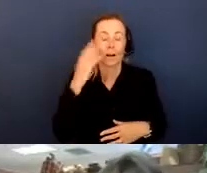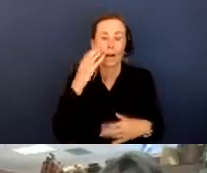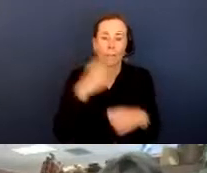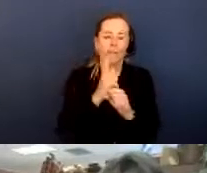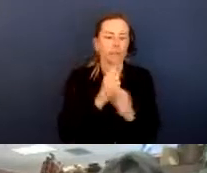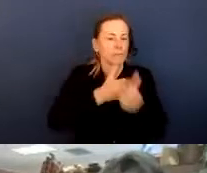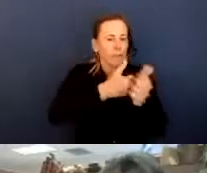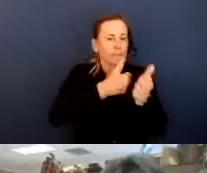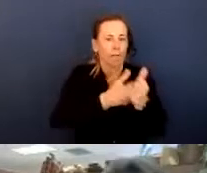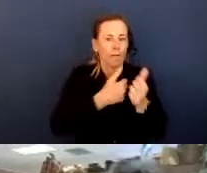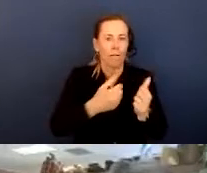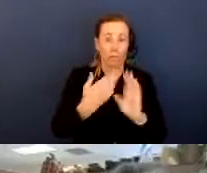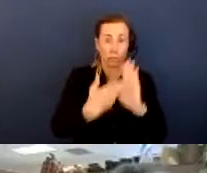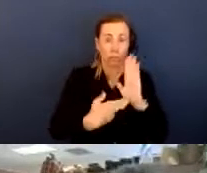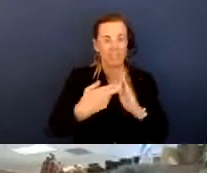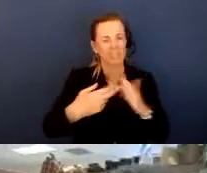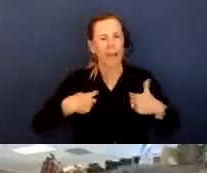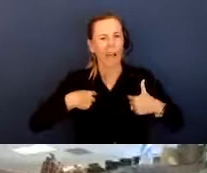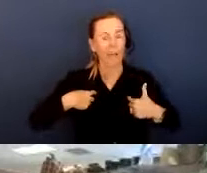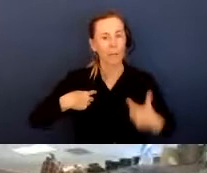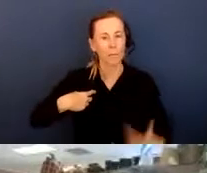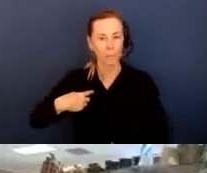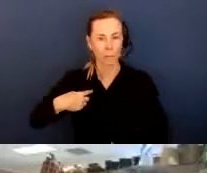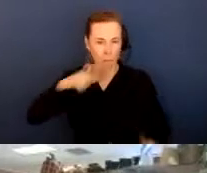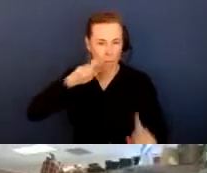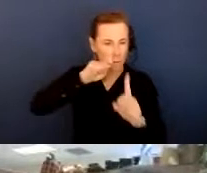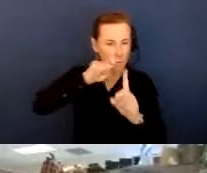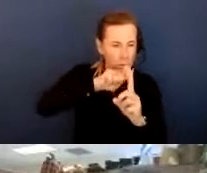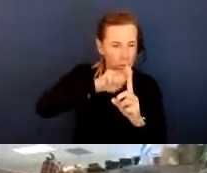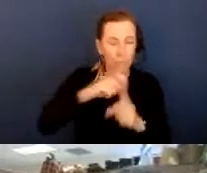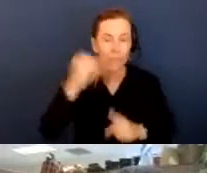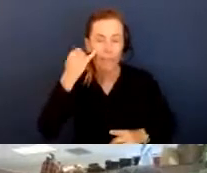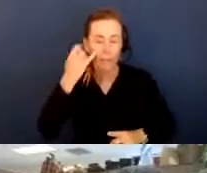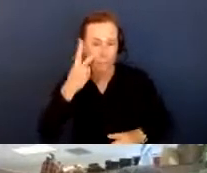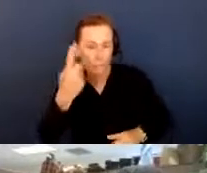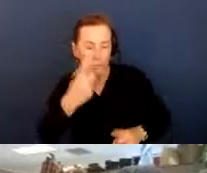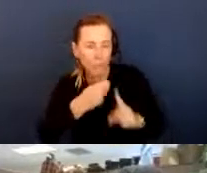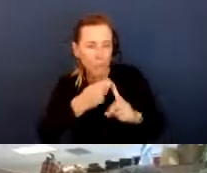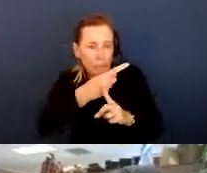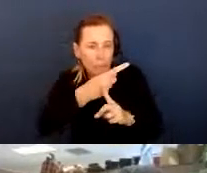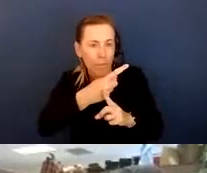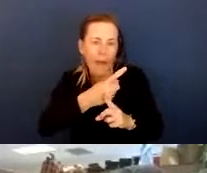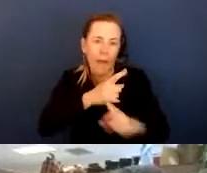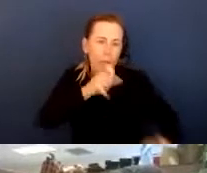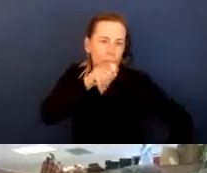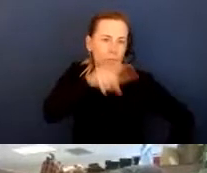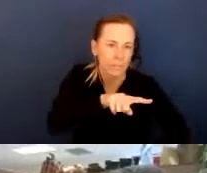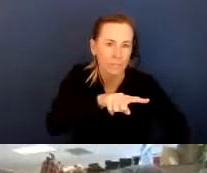That is where I make sure the regulations are followed. I would question if I suspect anything that is out of order.